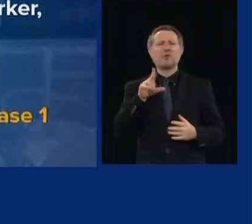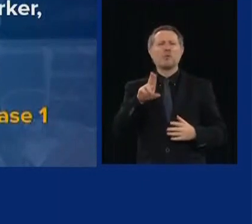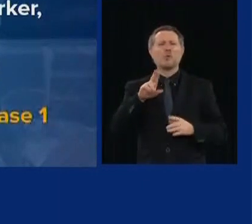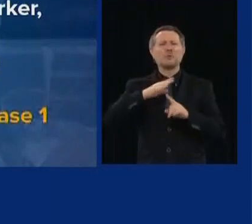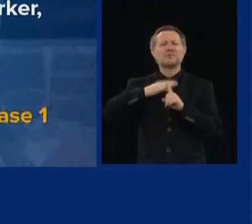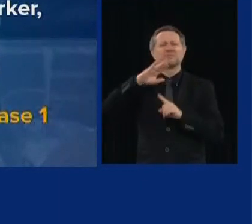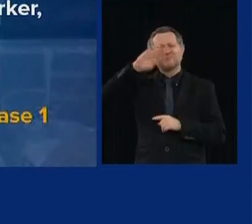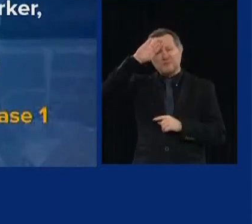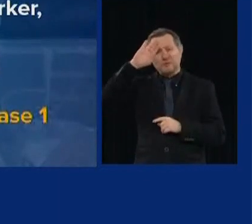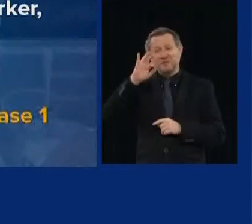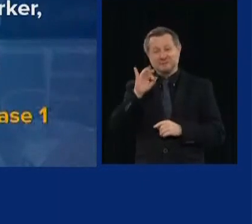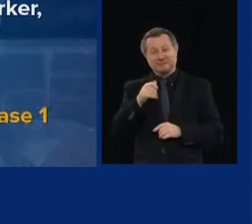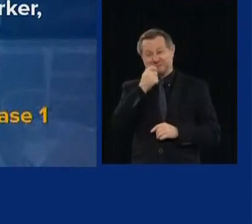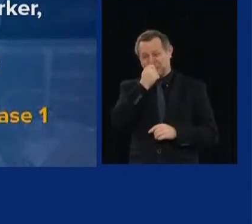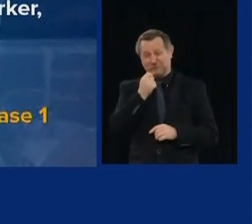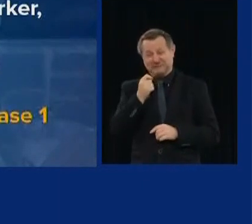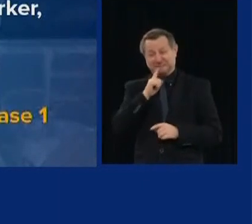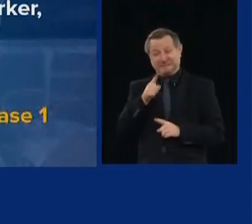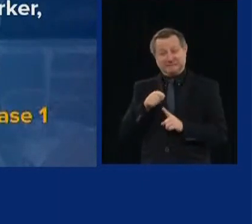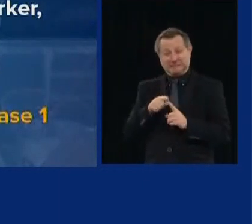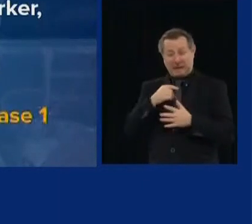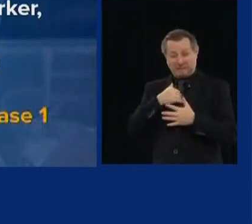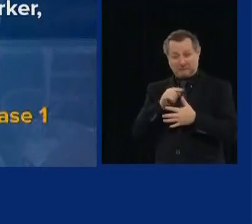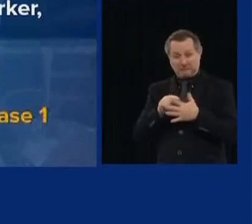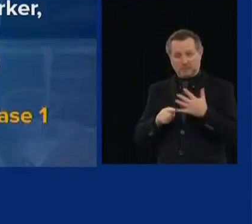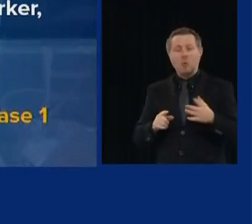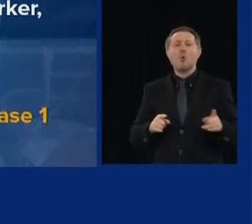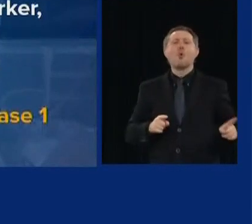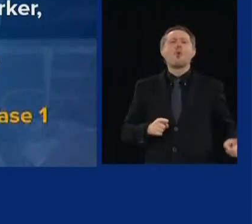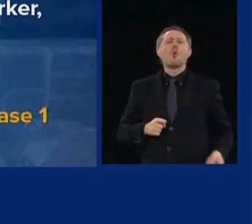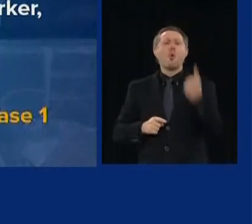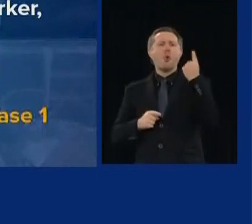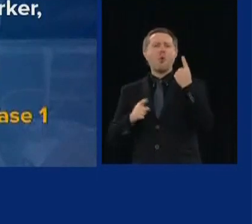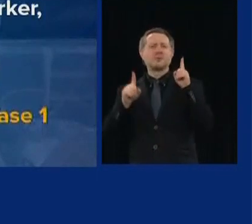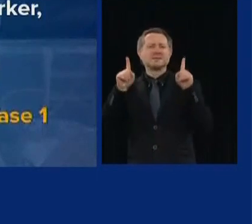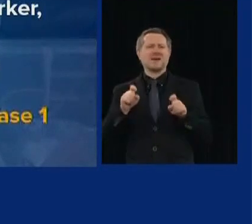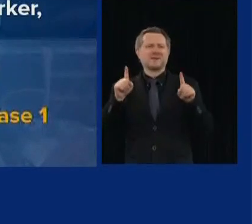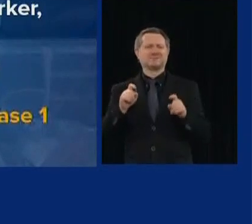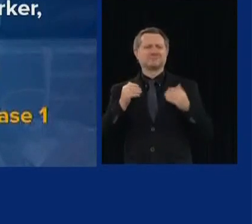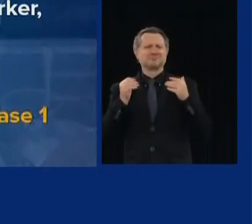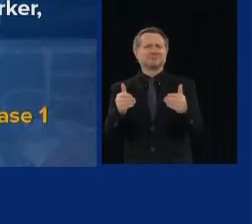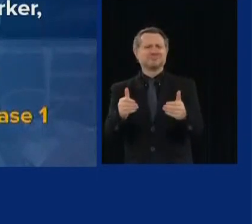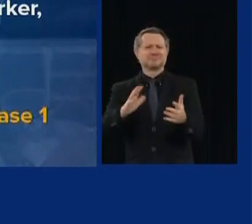BECAUSE COVID SYMPTOMS ARE BASICALLY LIKE FLU SYMPTOMS.